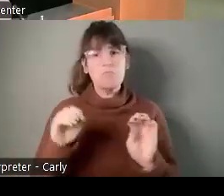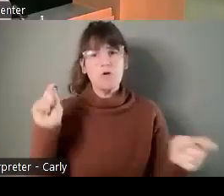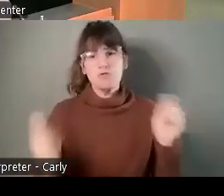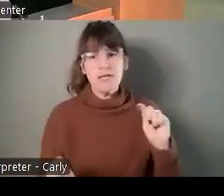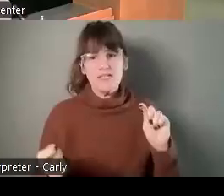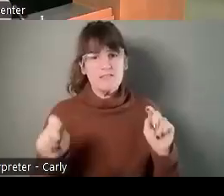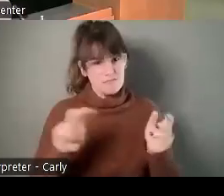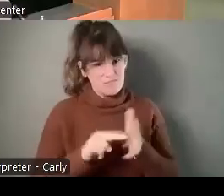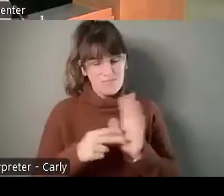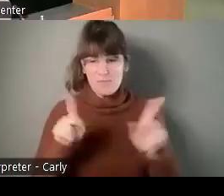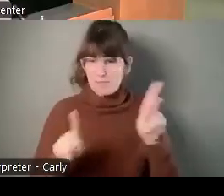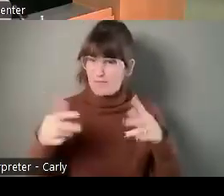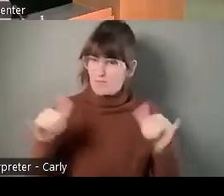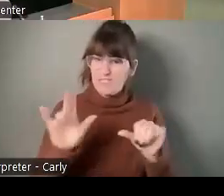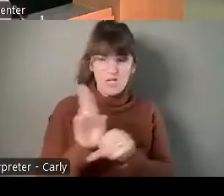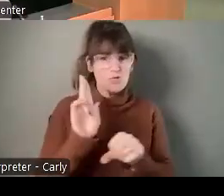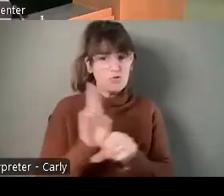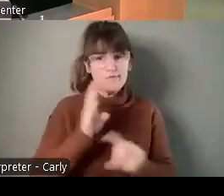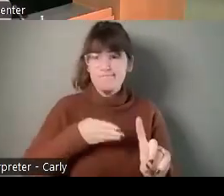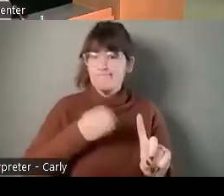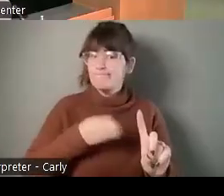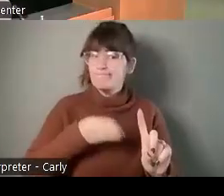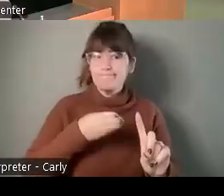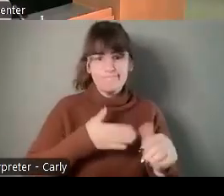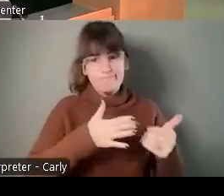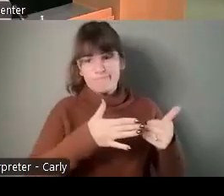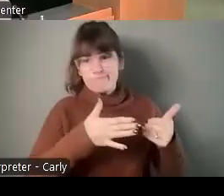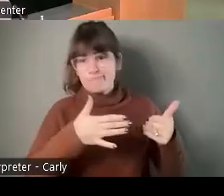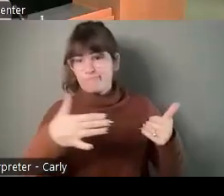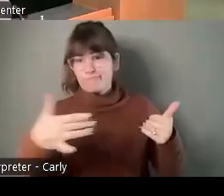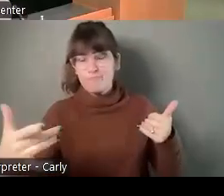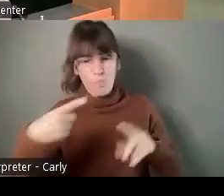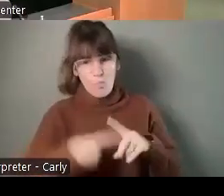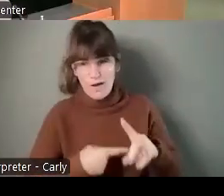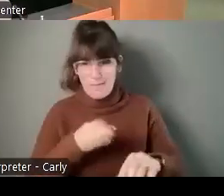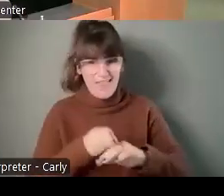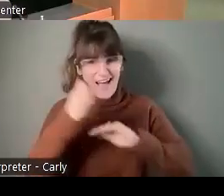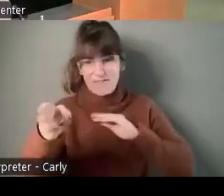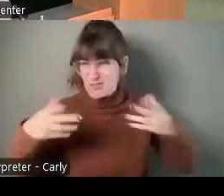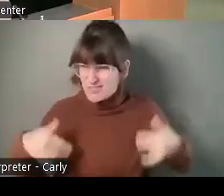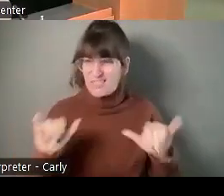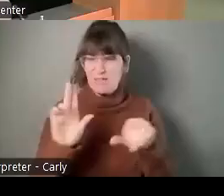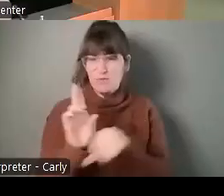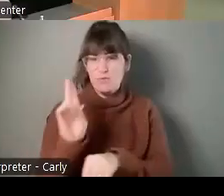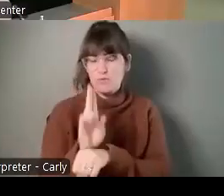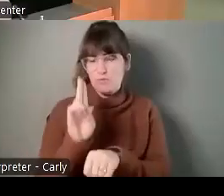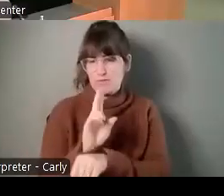reporting using that safety plan up to um a month after discharge up to daily. So this tells us that